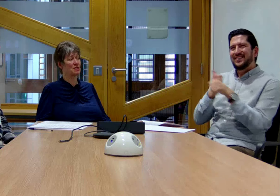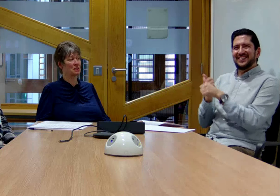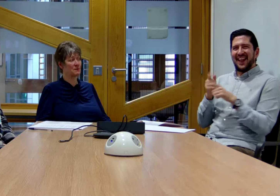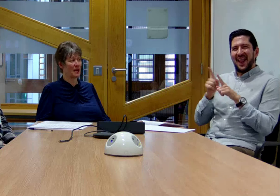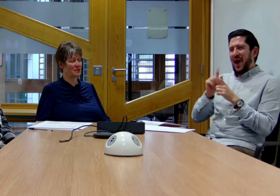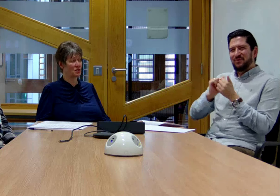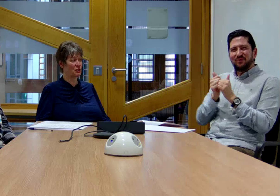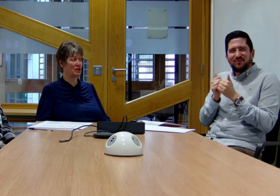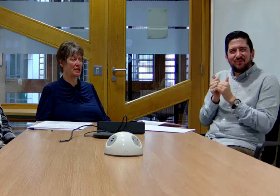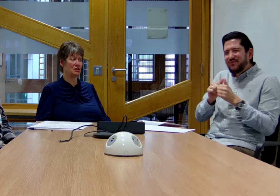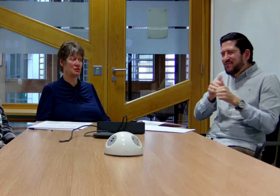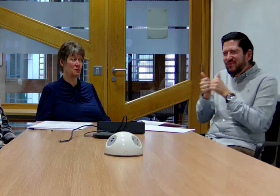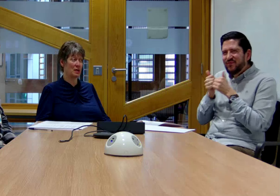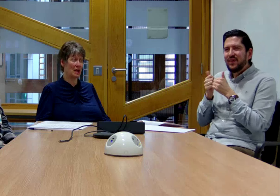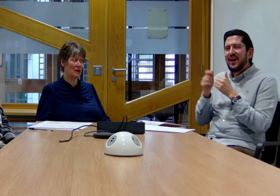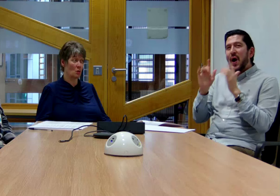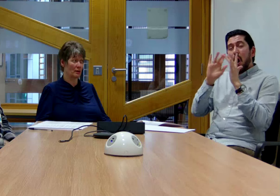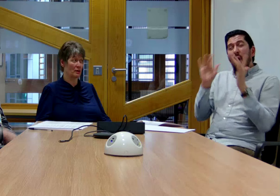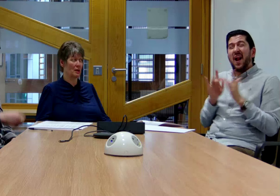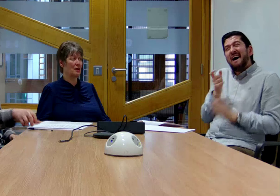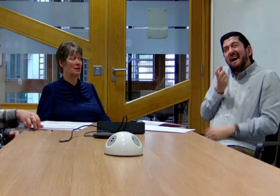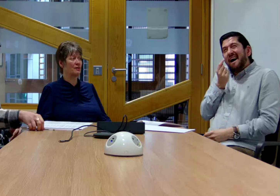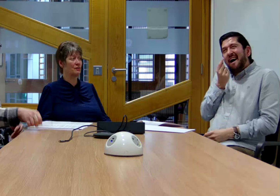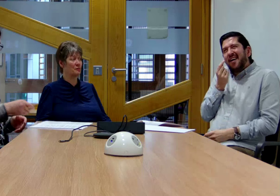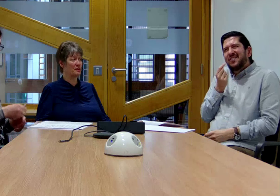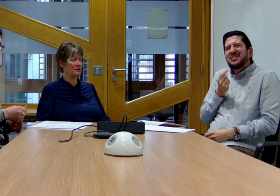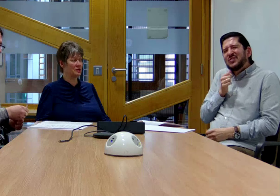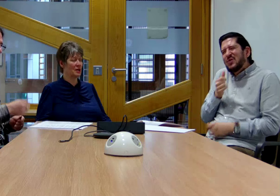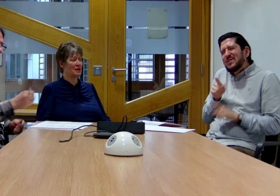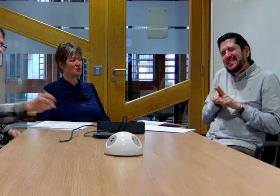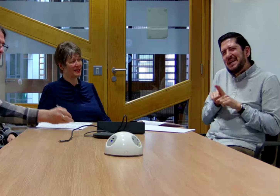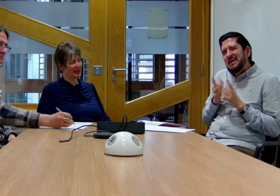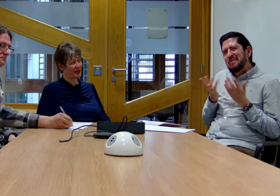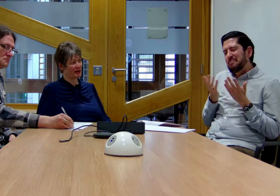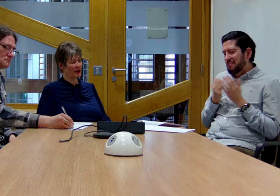you're going to get peer support from people in the opportunity to practise and create